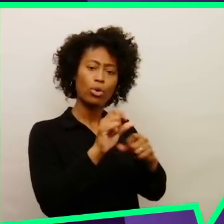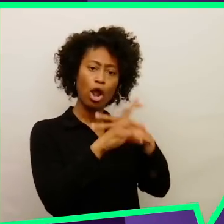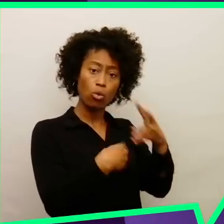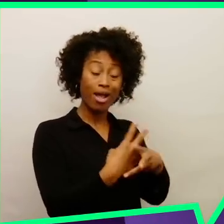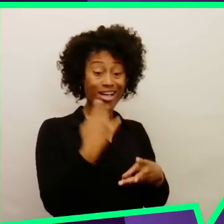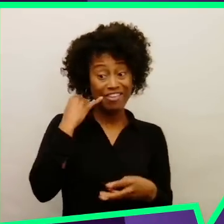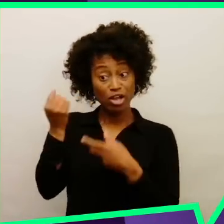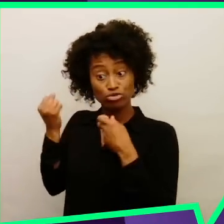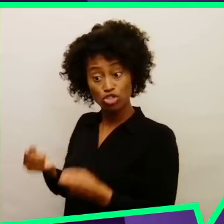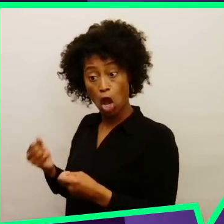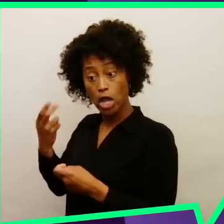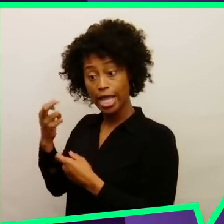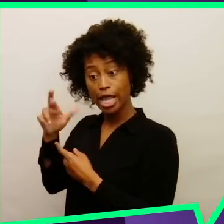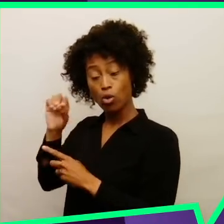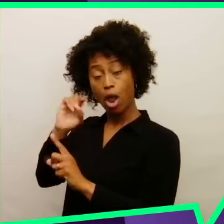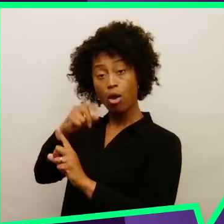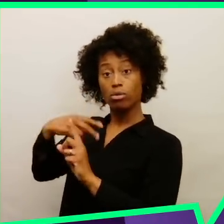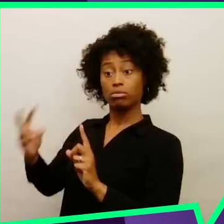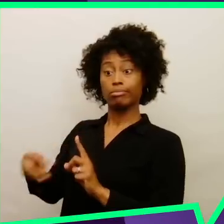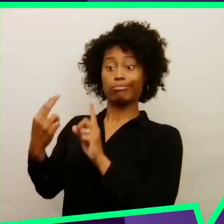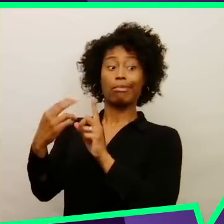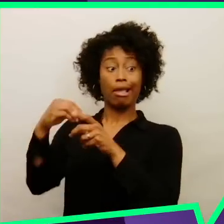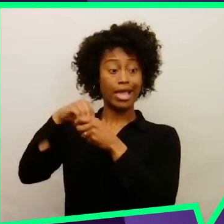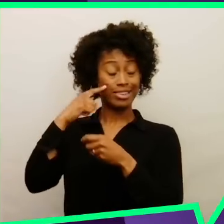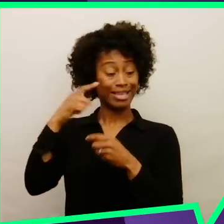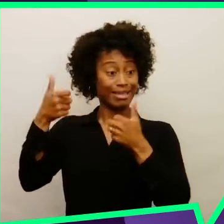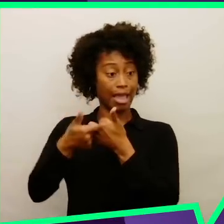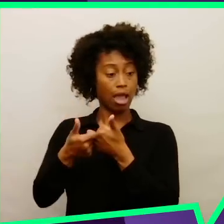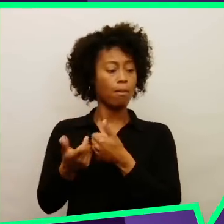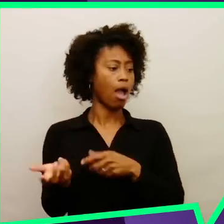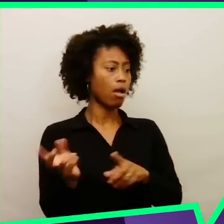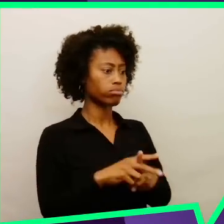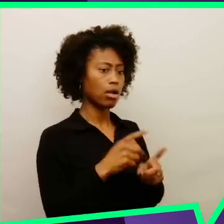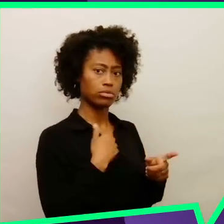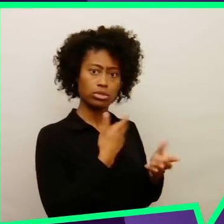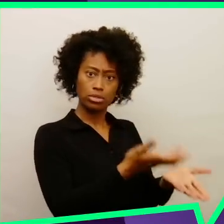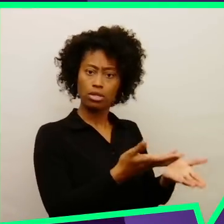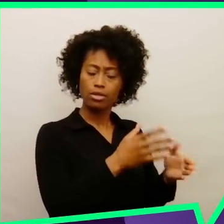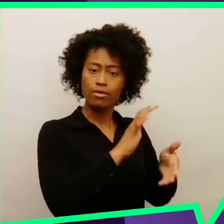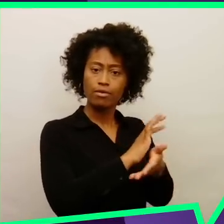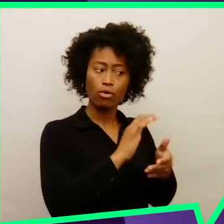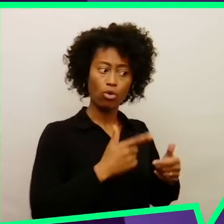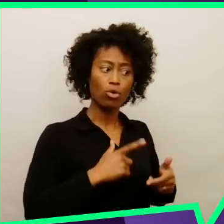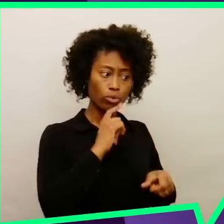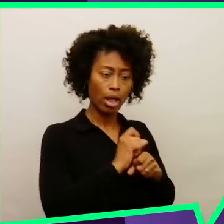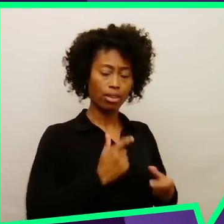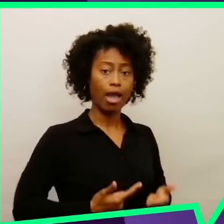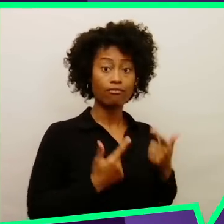I can be strong in a hero in real life. I'm dyslexic and autistic, and I've been doing well.